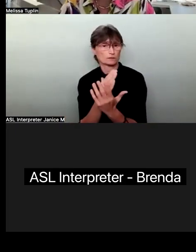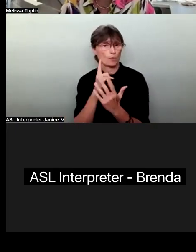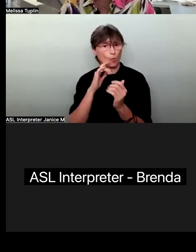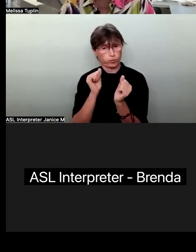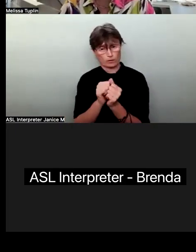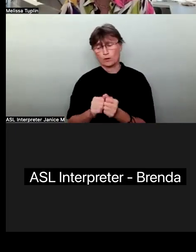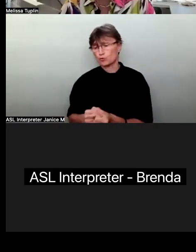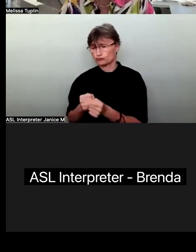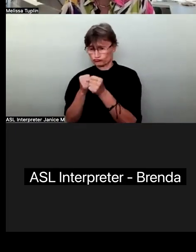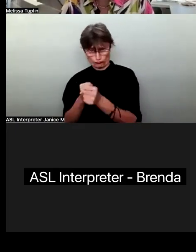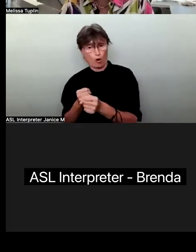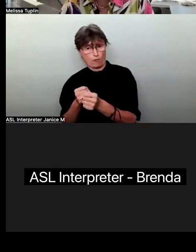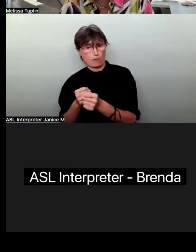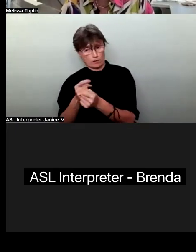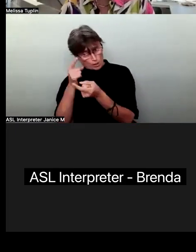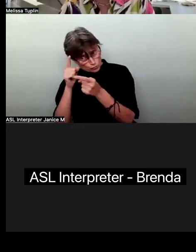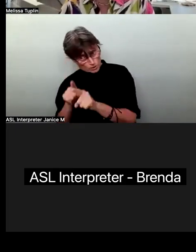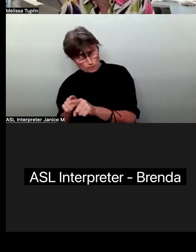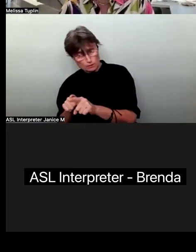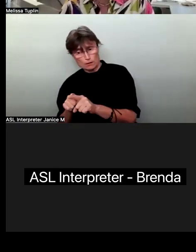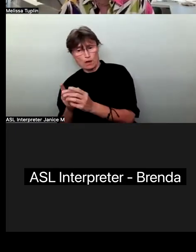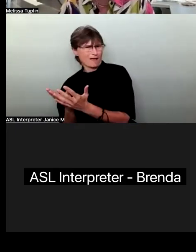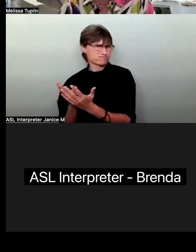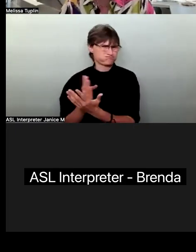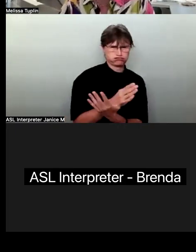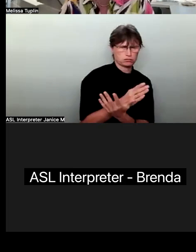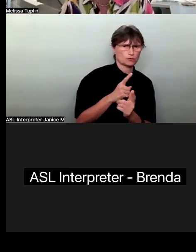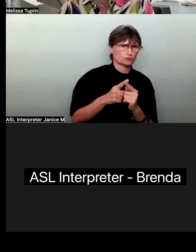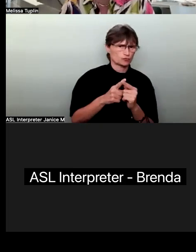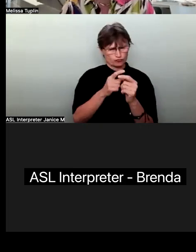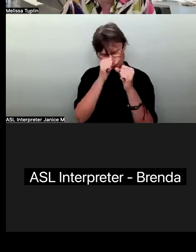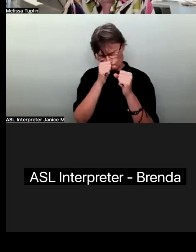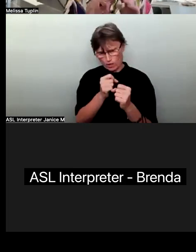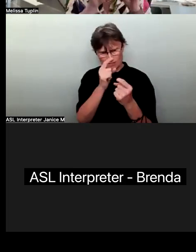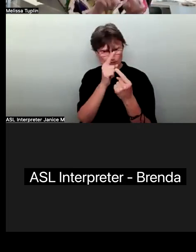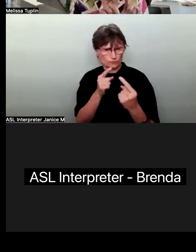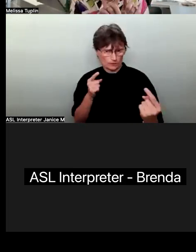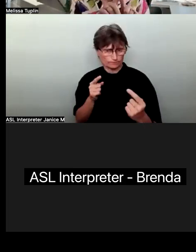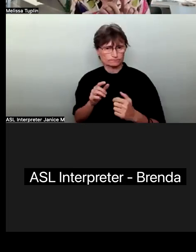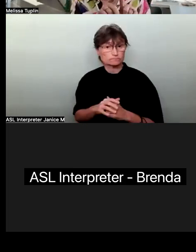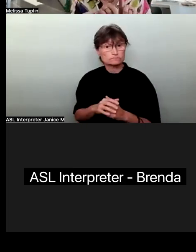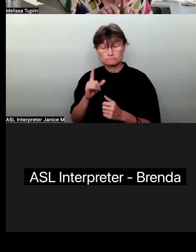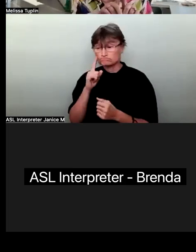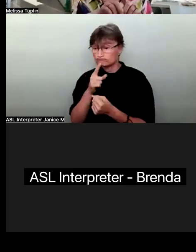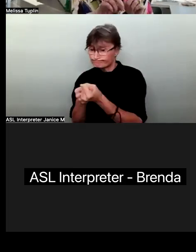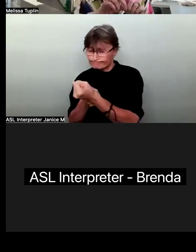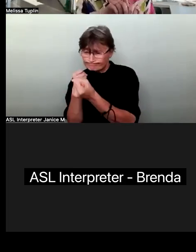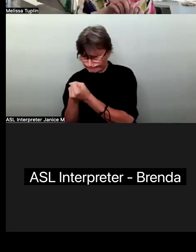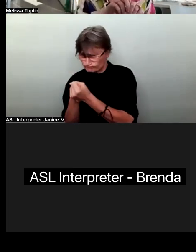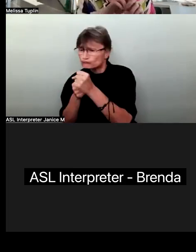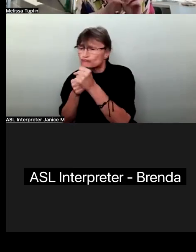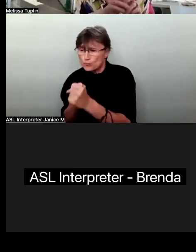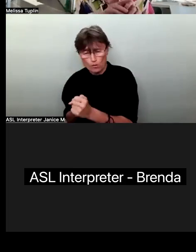agree to strongly disagree, ratings of strongly agree in both considerations will receive a